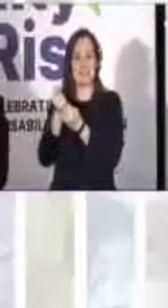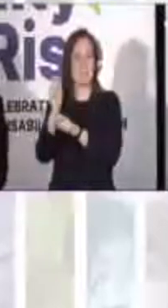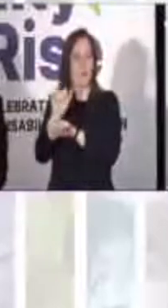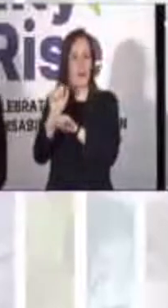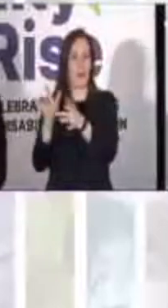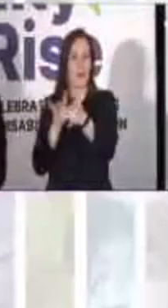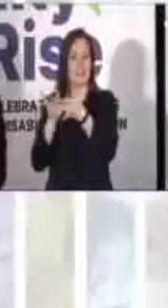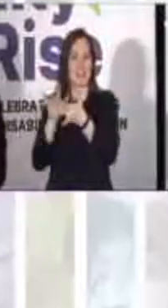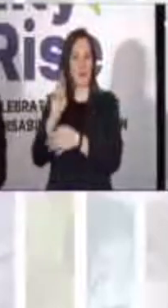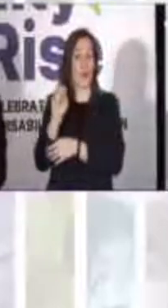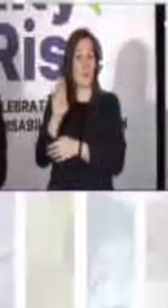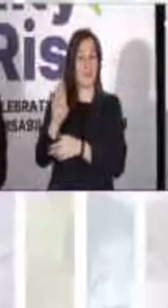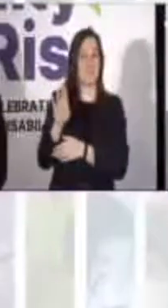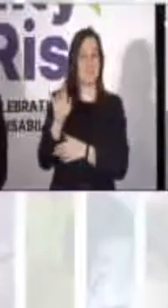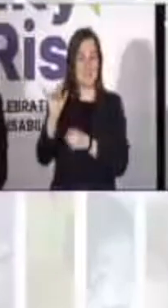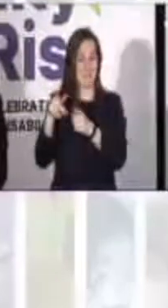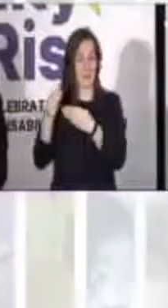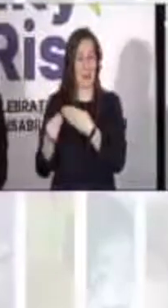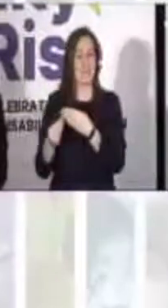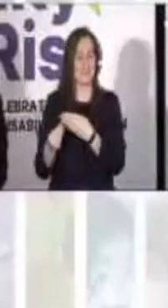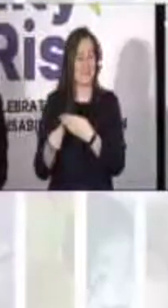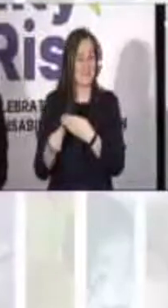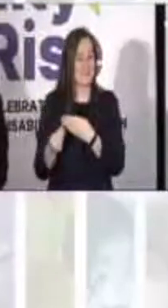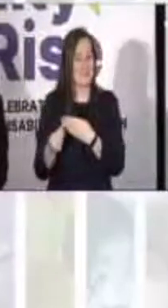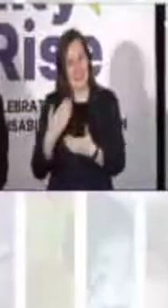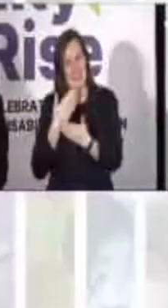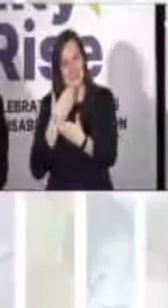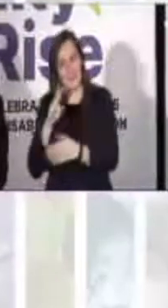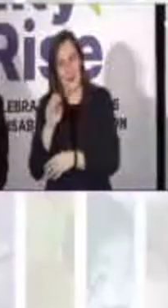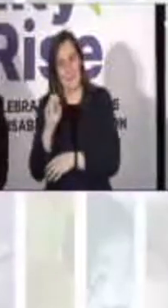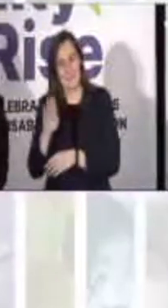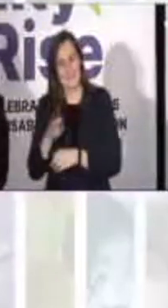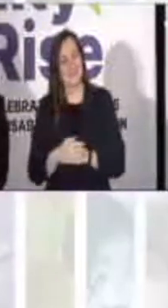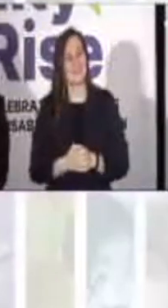THANK YOU ROB. LUCKILY FOR ME THIS WAS AROUND THE SAME TIME